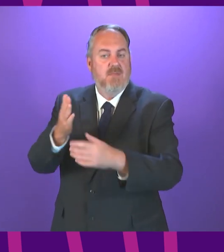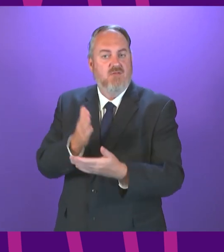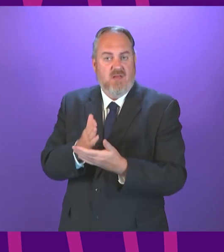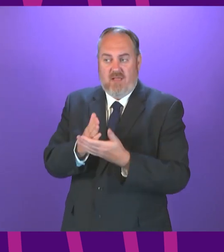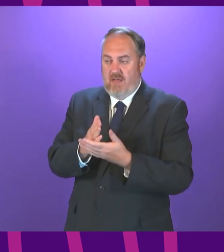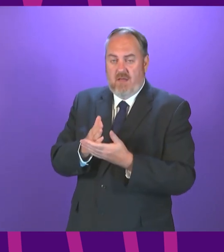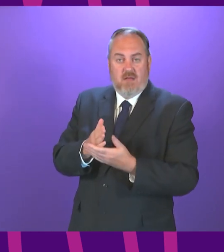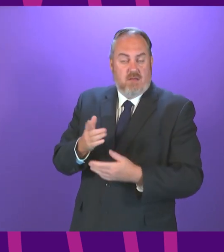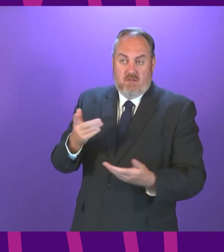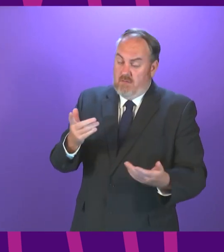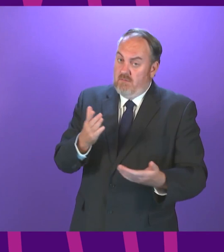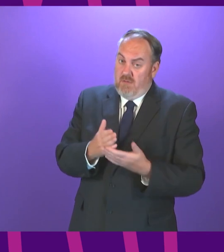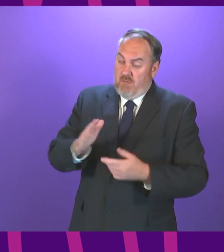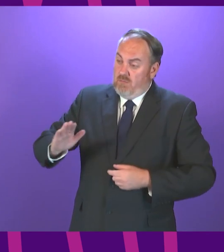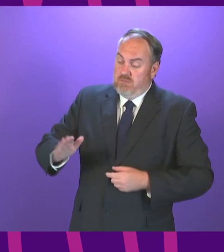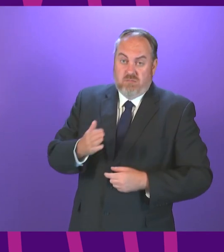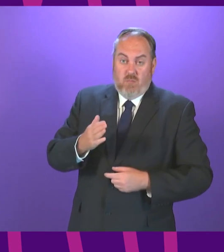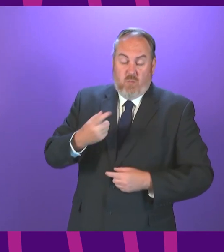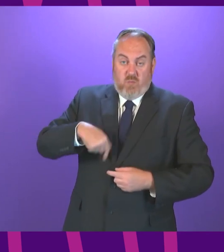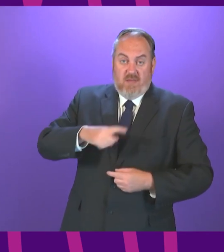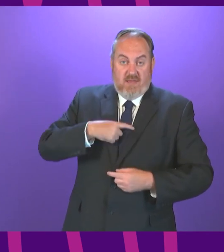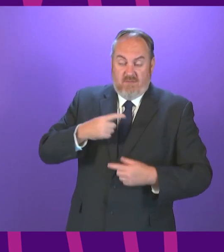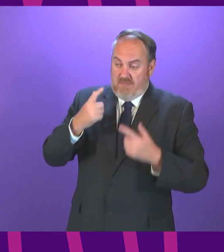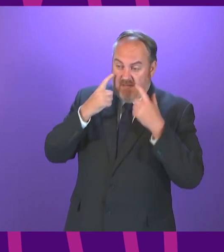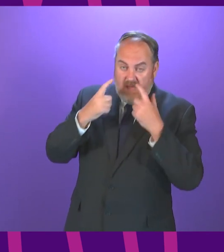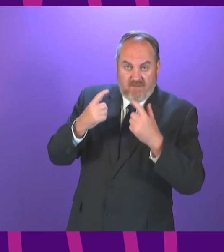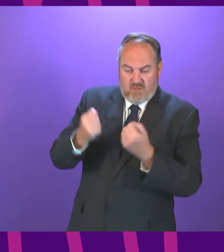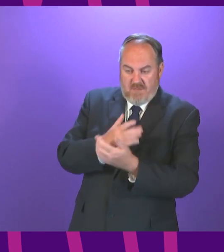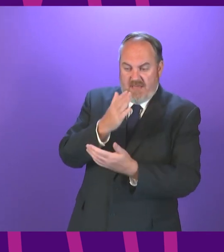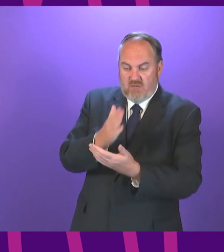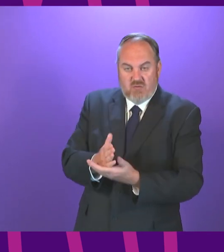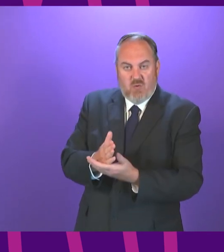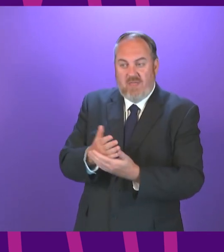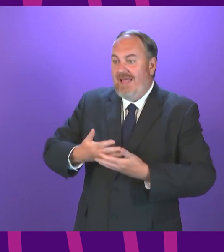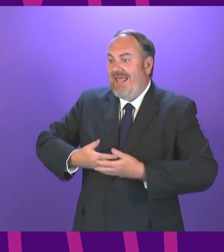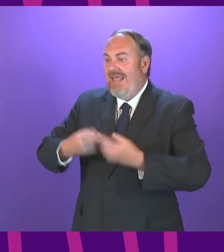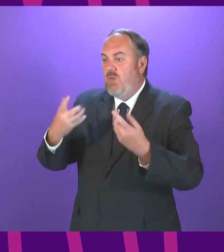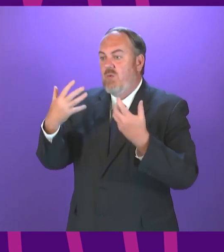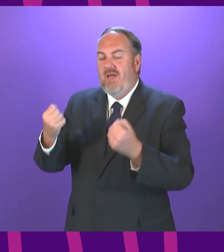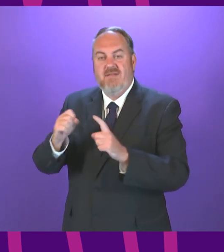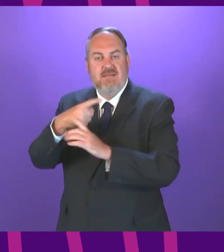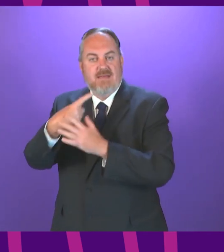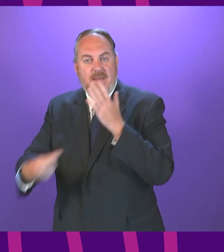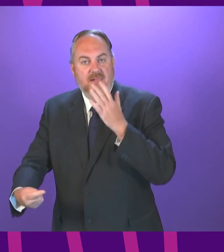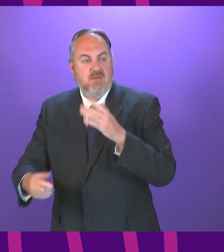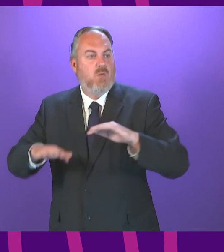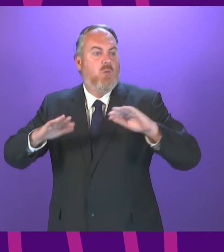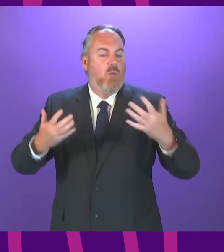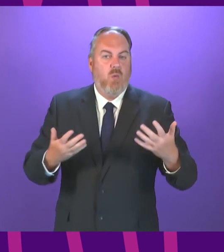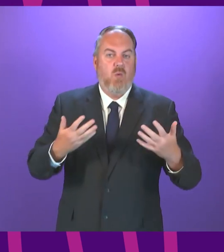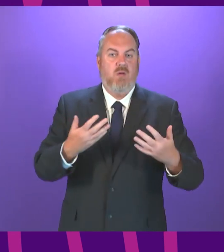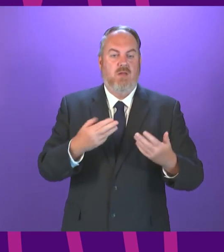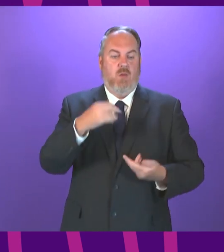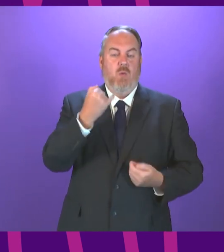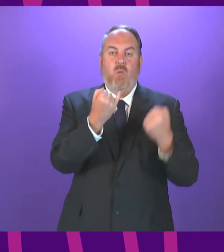disability, suppressed immune system or clinical vulnerability to the virus will be abandoned